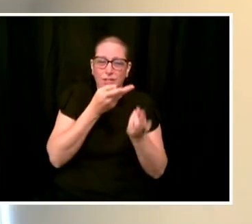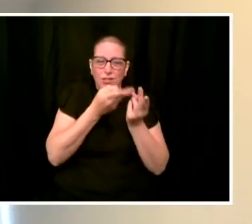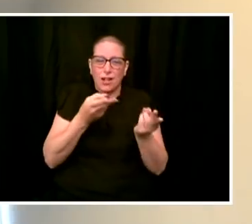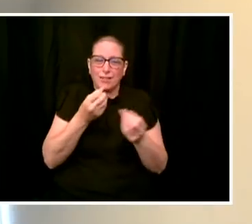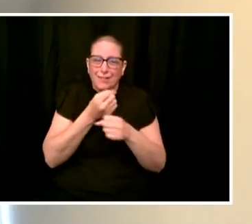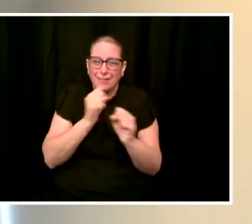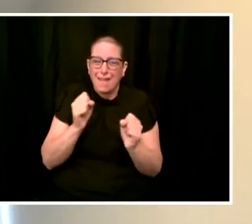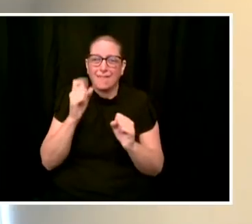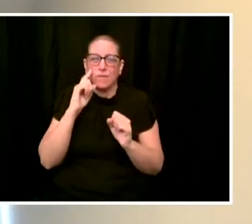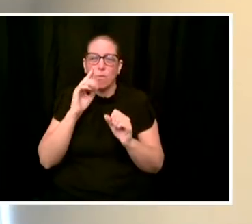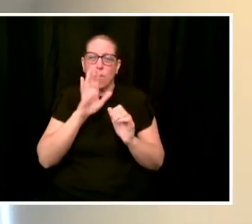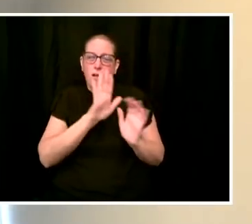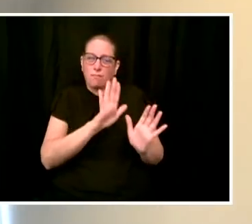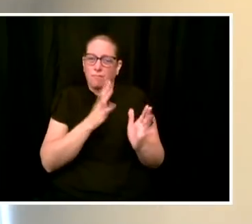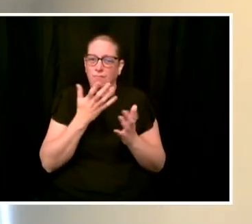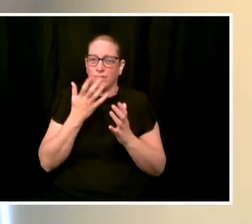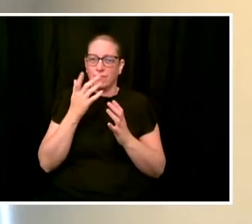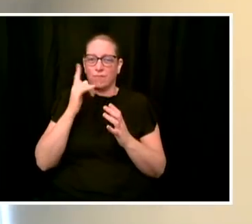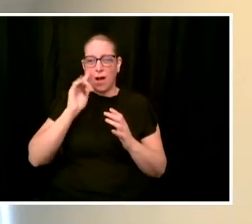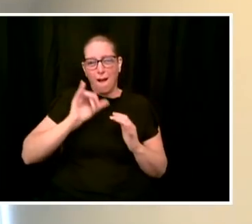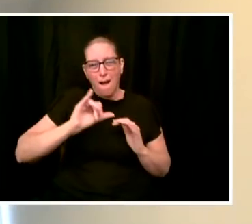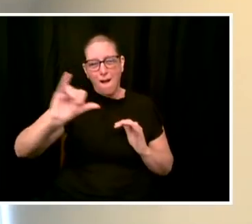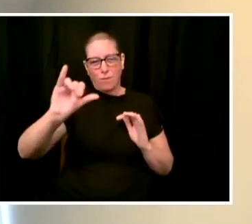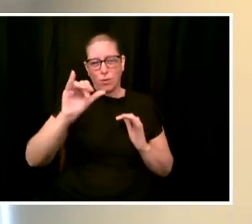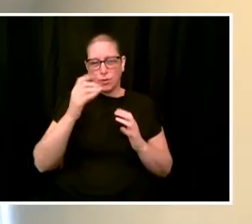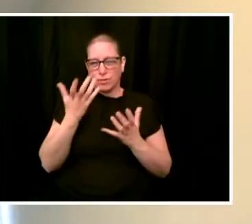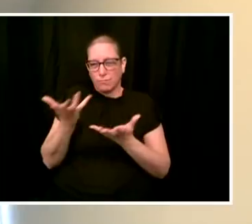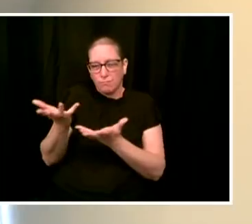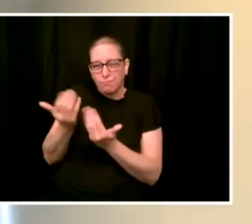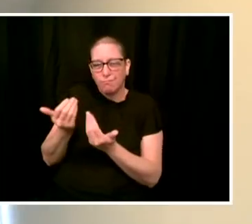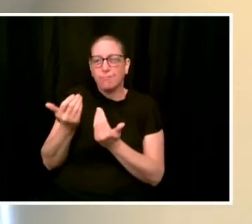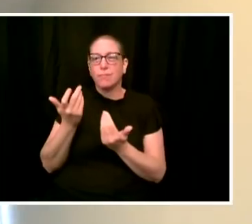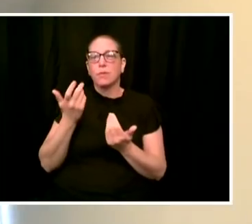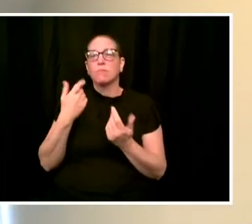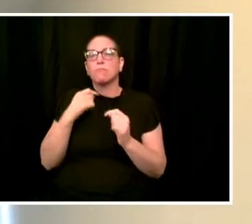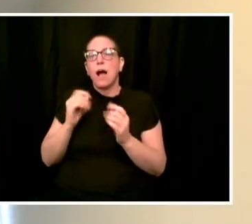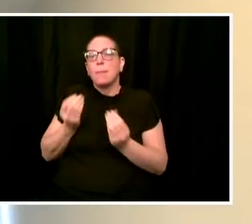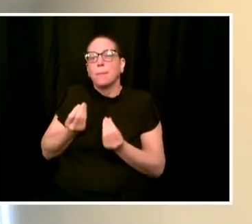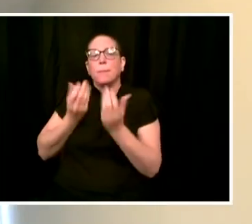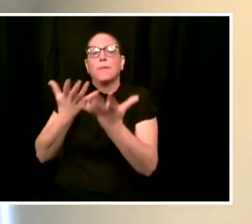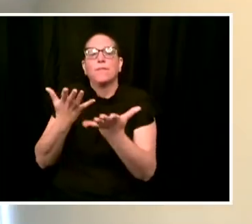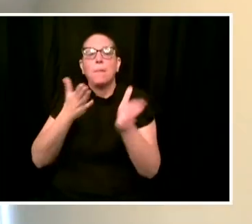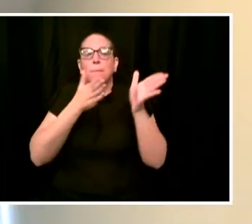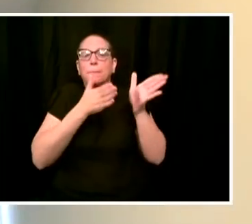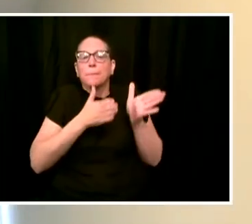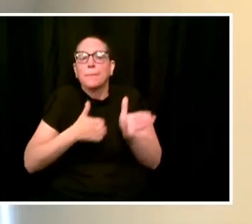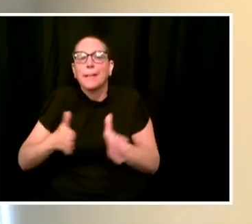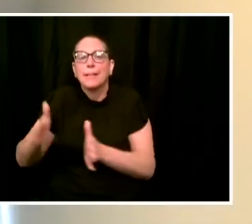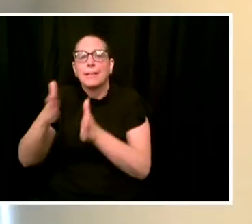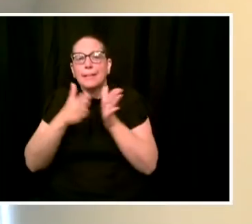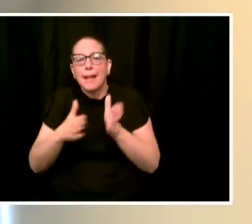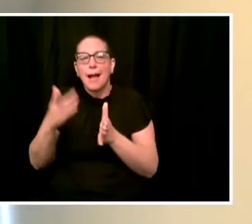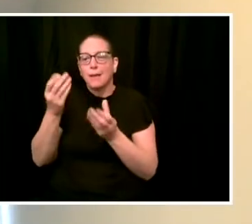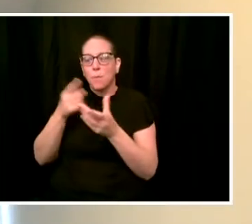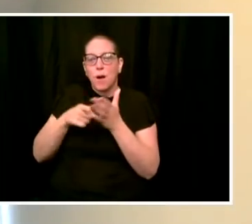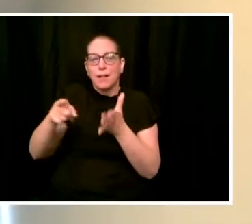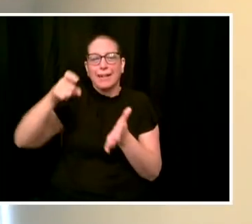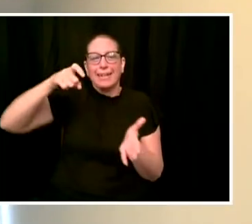STREETS AND REMAIN OFF OF THE STREETS. THESE NIGHTSHA VE BEEN AN OPPORTUNITY TO HELP PEOPLE. WE HAVE BEEN